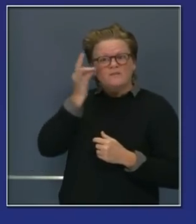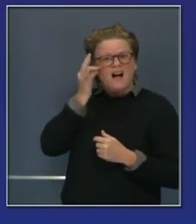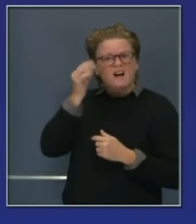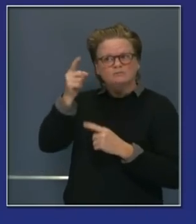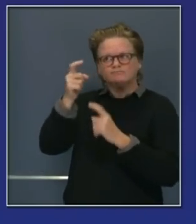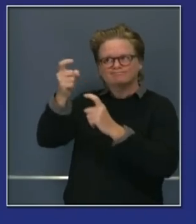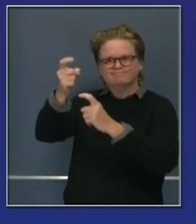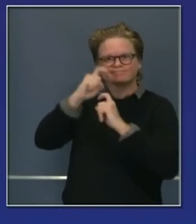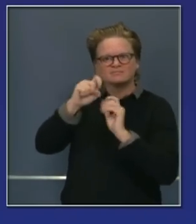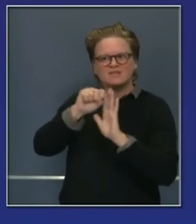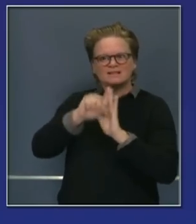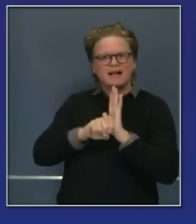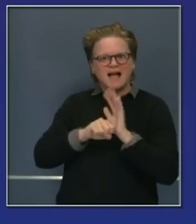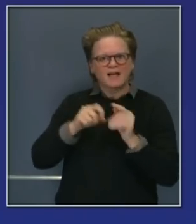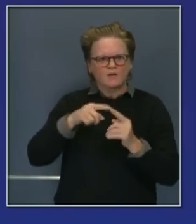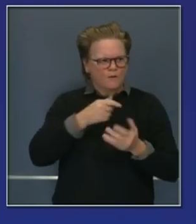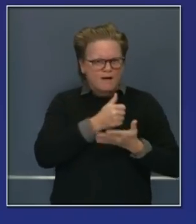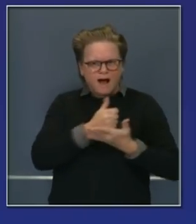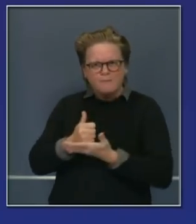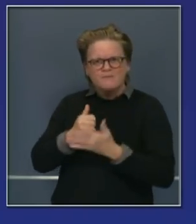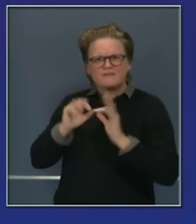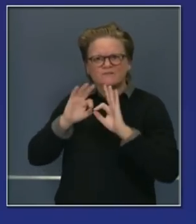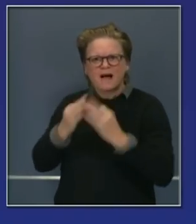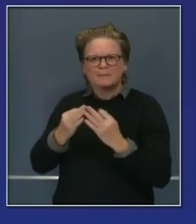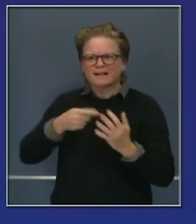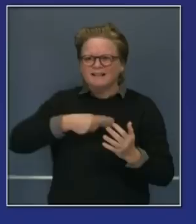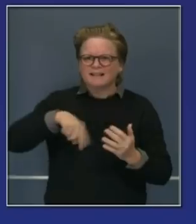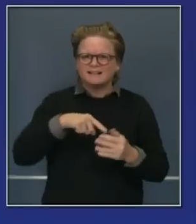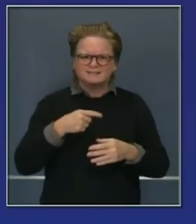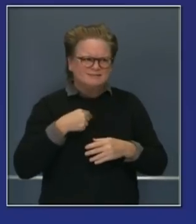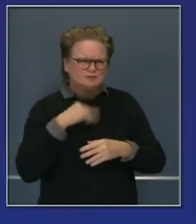AND THE ACA THAT ALSO COULD BE VULNERABLE TO THAT DECISION. $7 BILLION IN FEDERAL PREMIUM